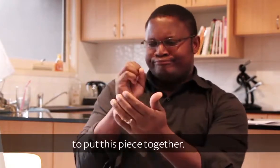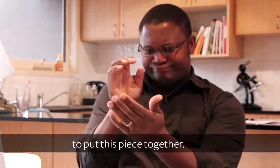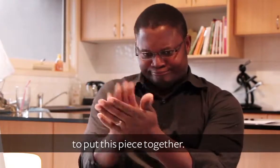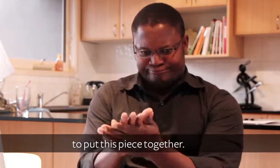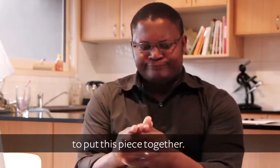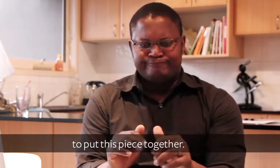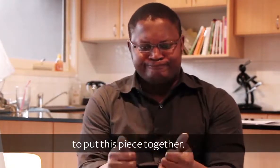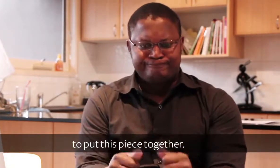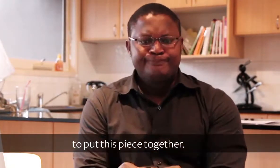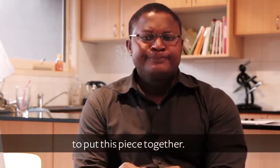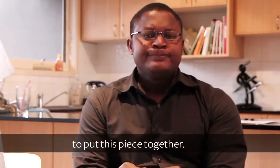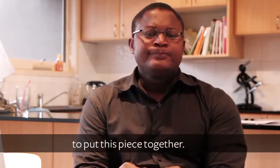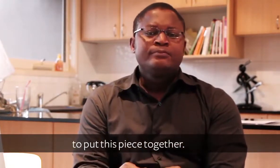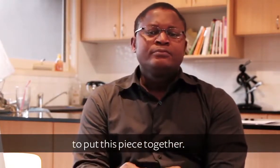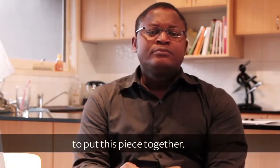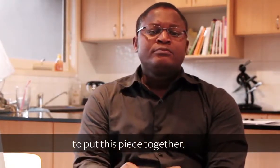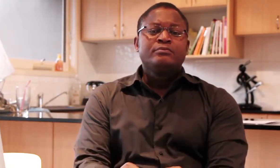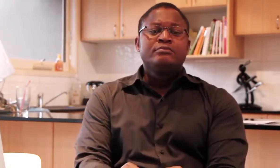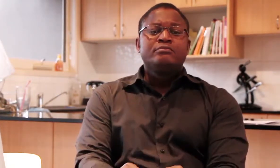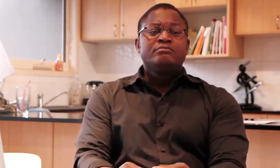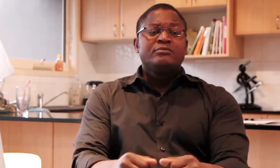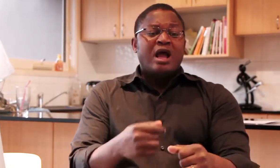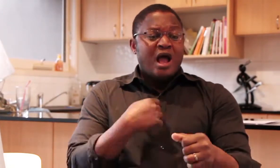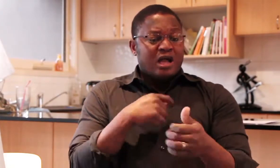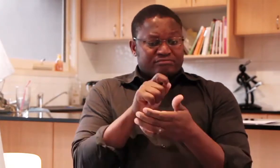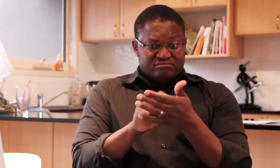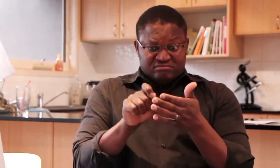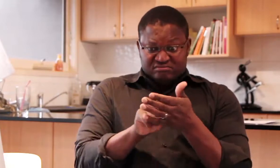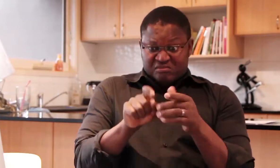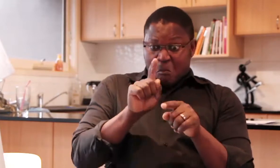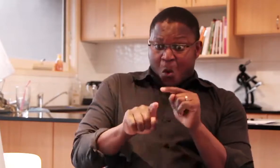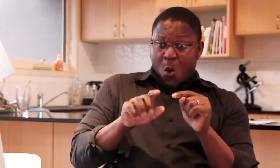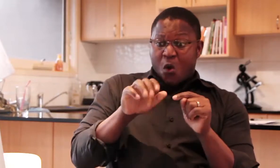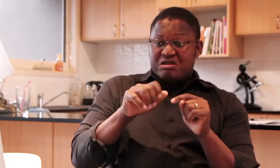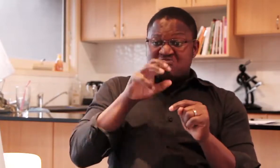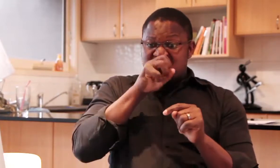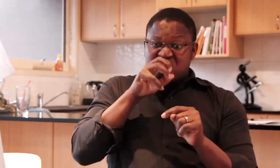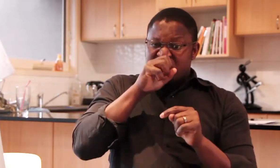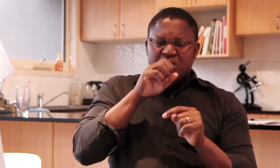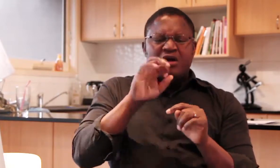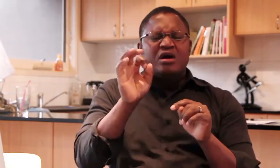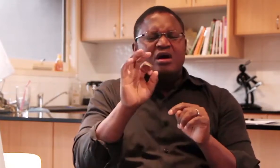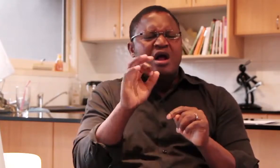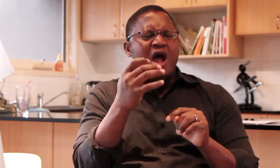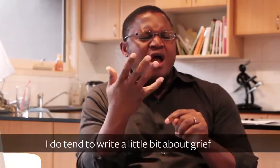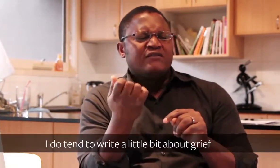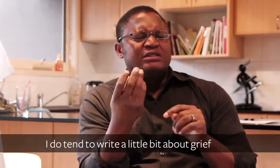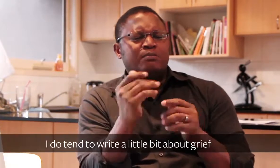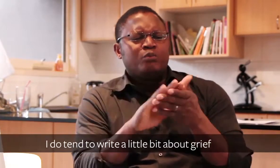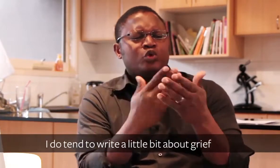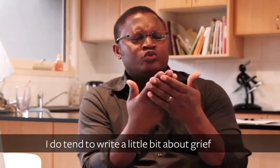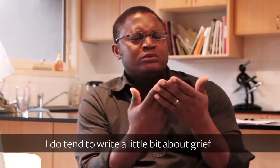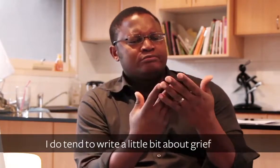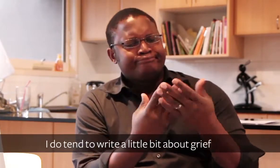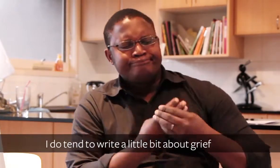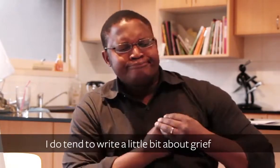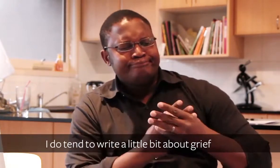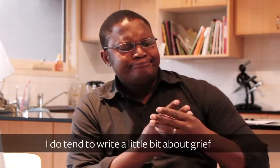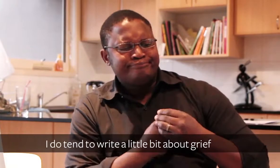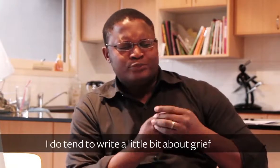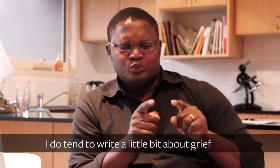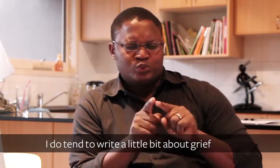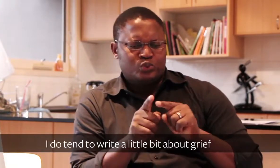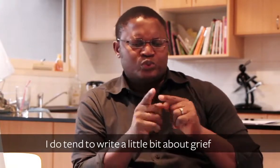put this piece together. And I guess I do tend to write a little bit about grief